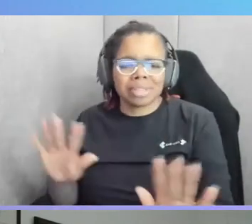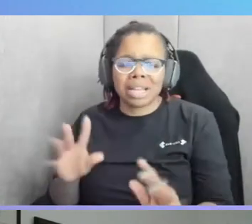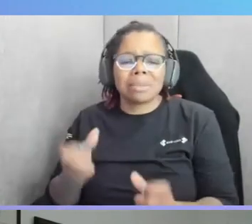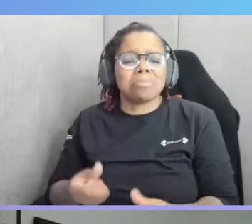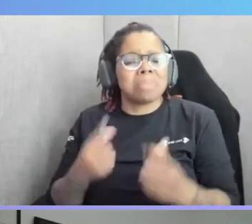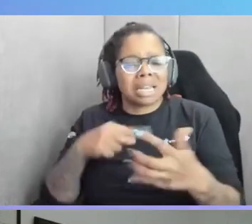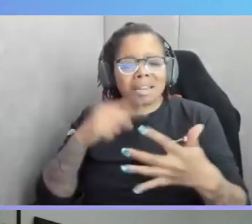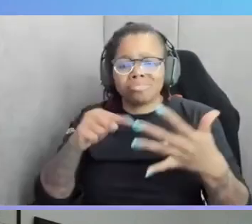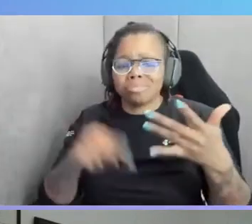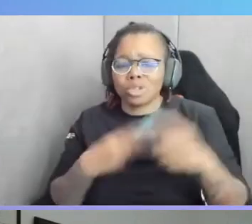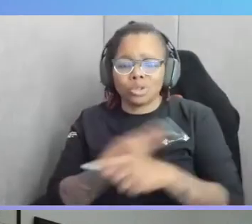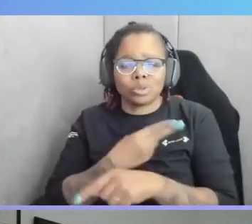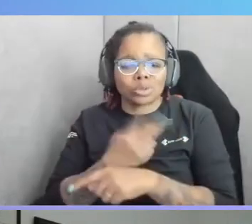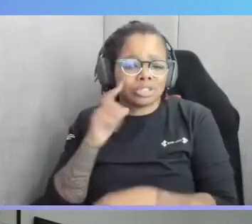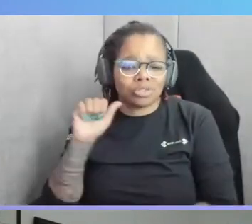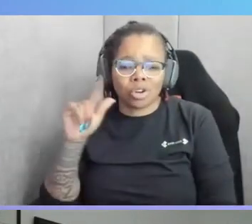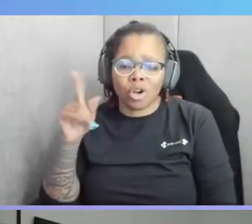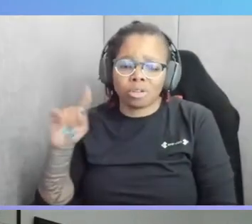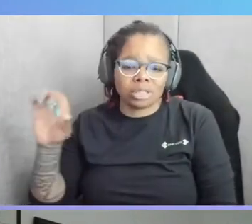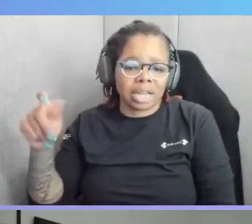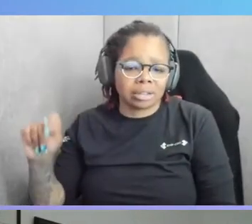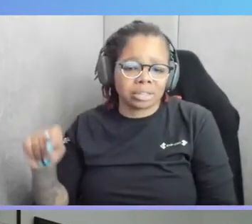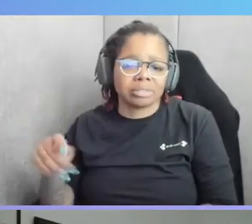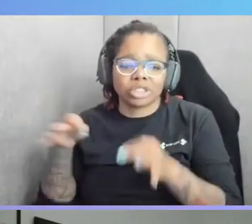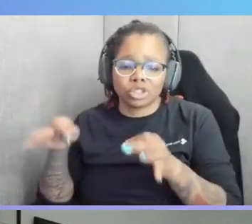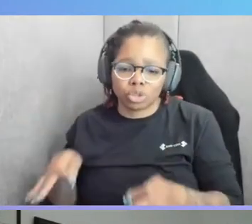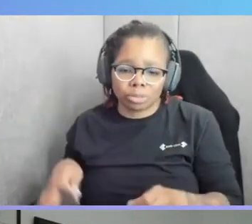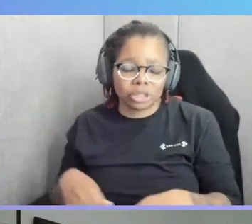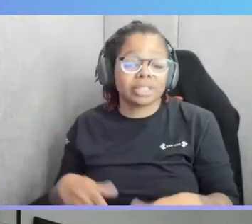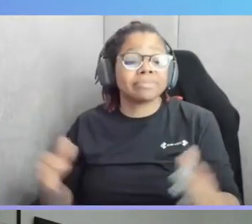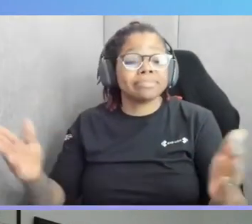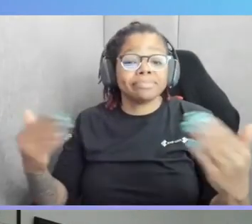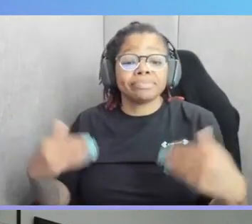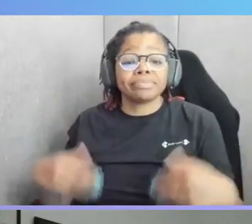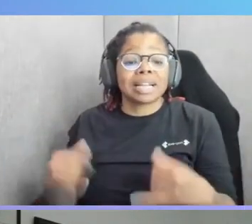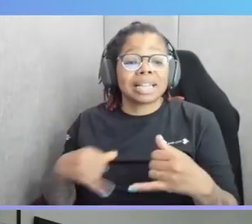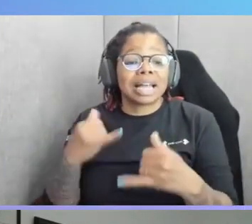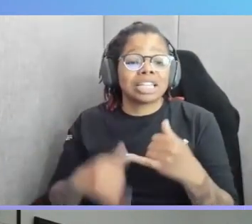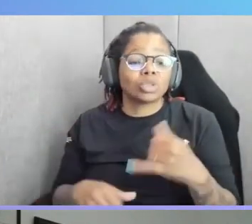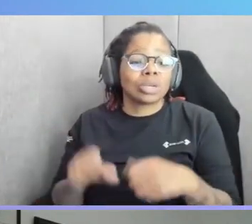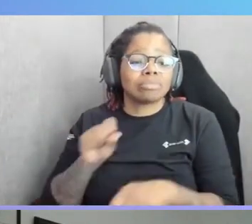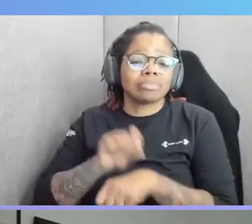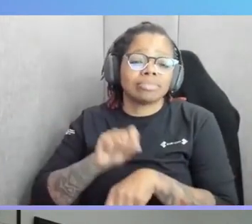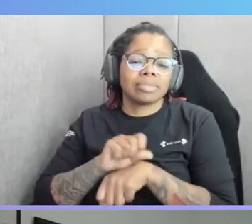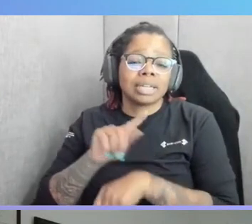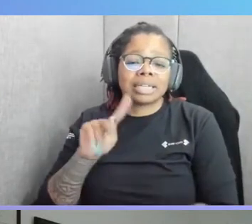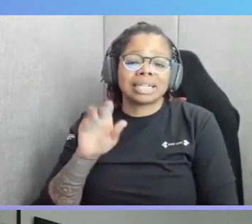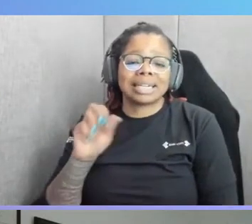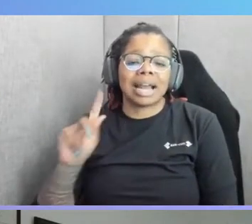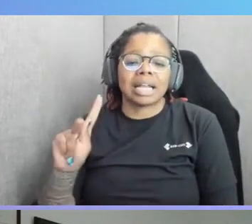cases for that. And then the last one was the task. And so this is one of the challenges in cultural heritage institutions